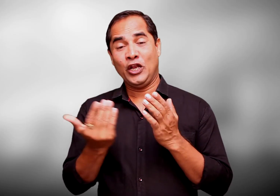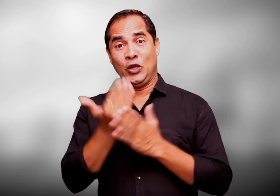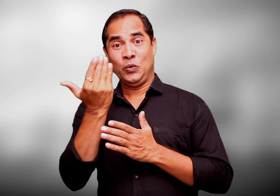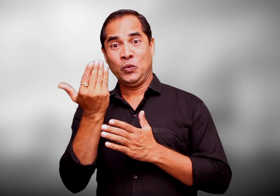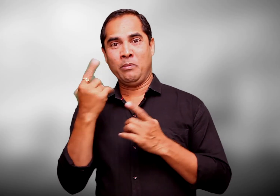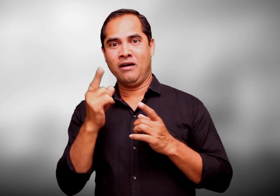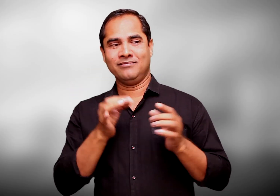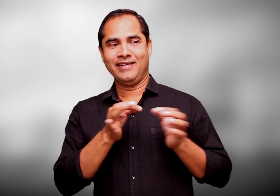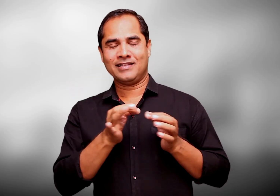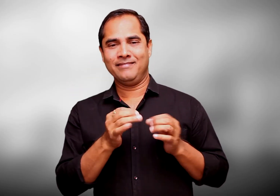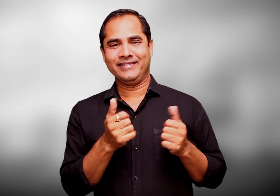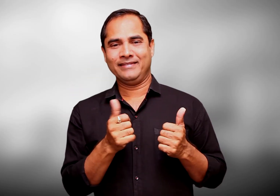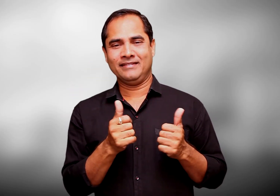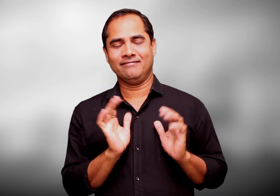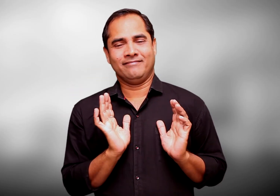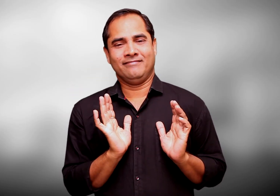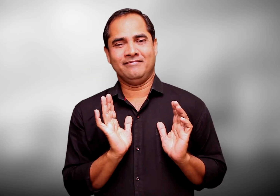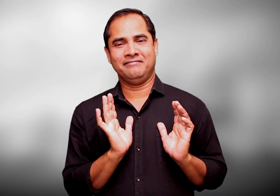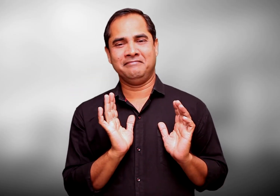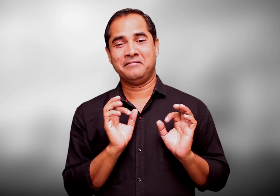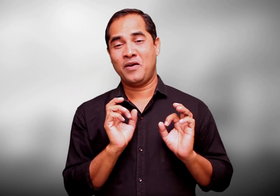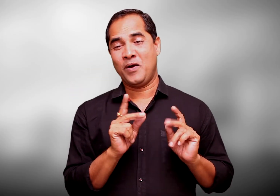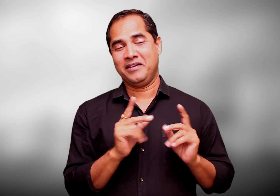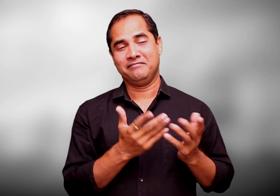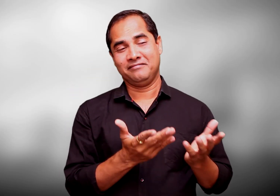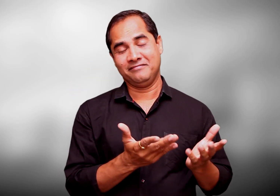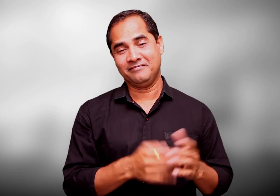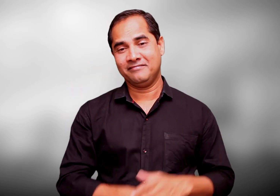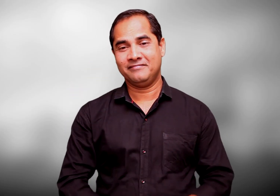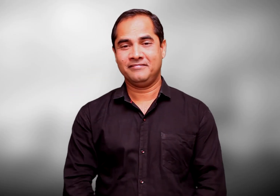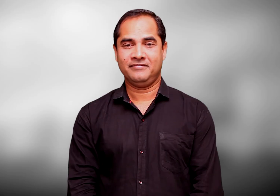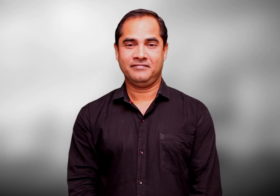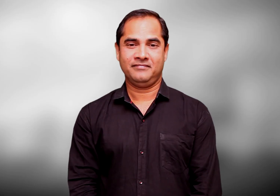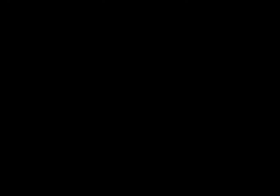experiencing something new, that she couldn't explain.